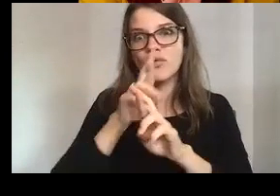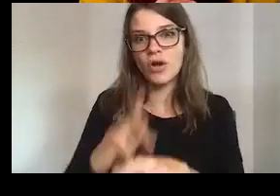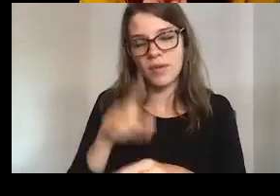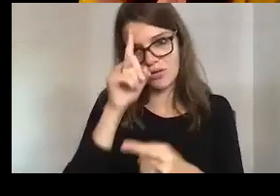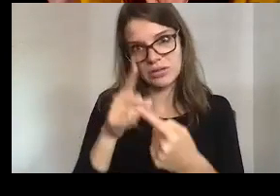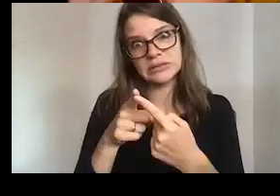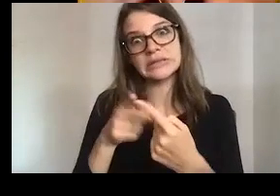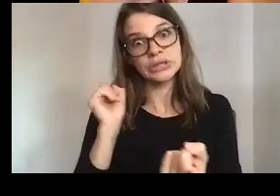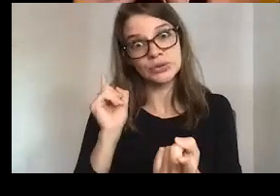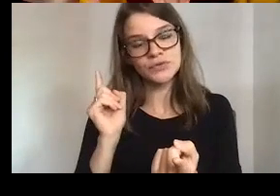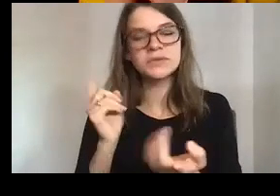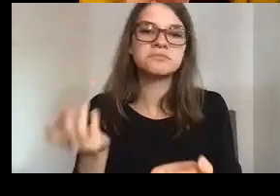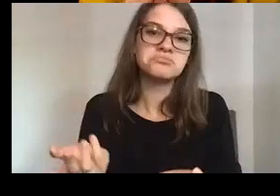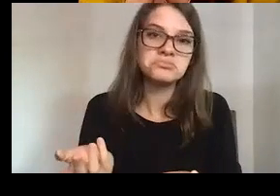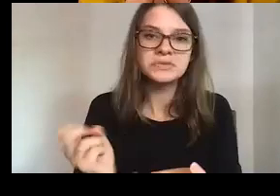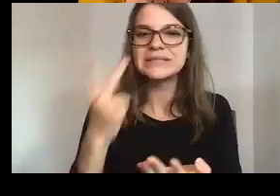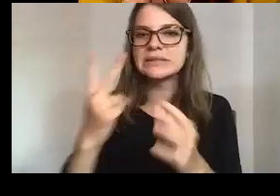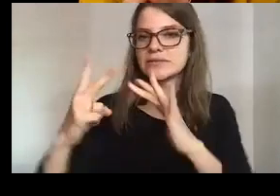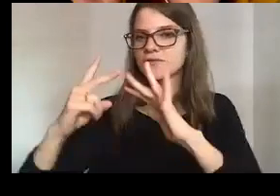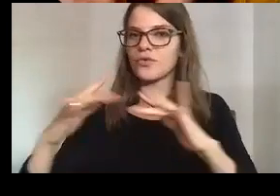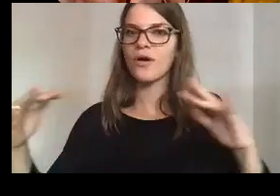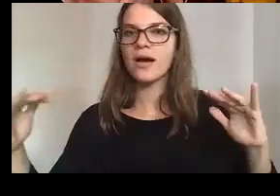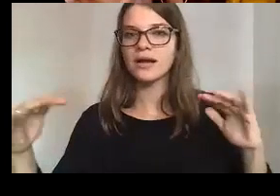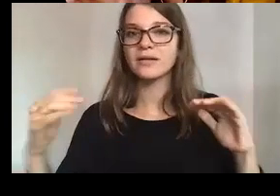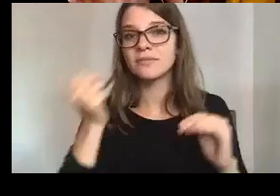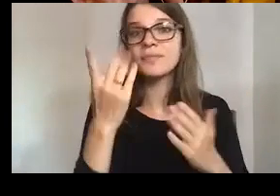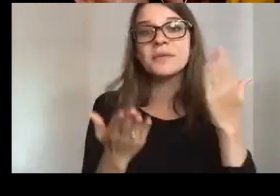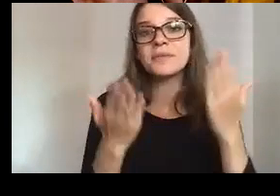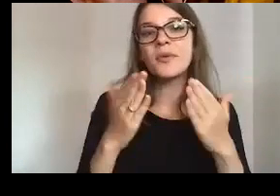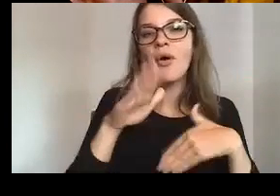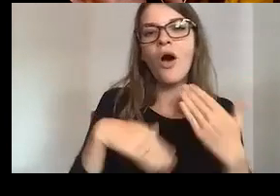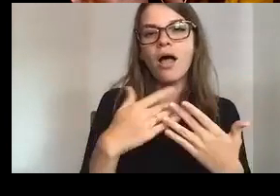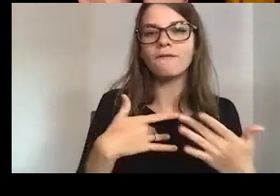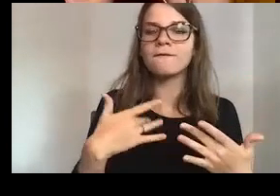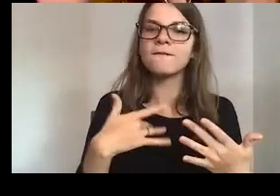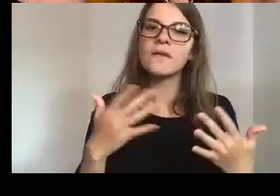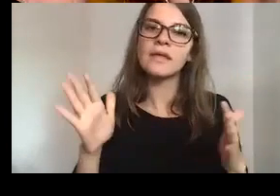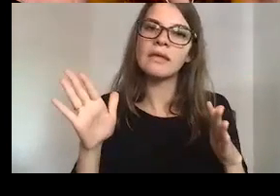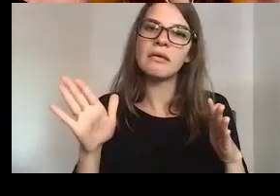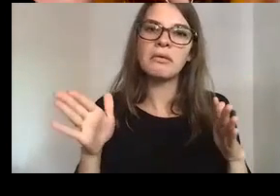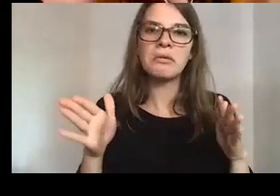so we can kind of see how while we may all be feeling in a certain way once we break it apart